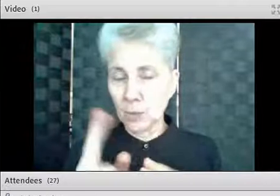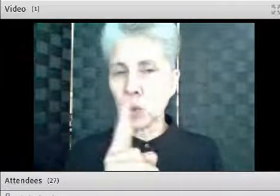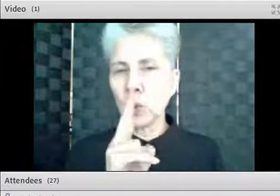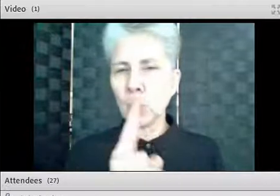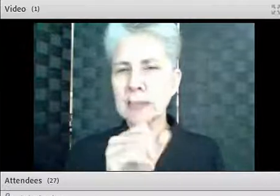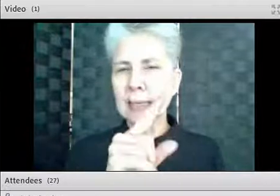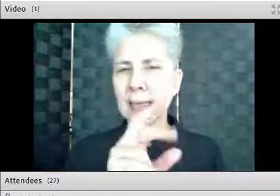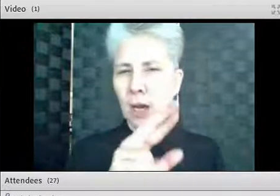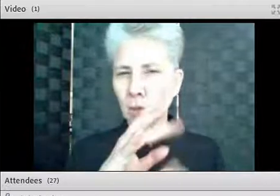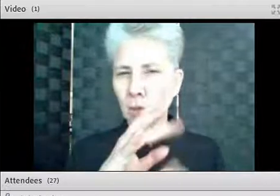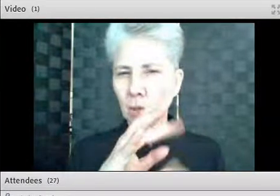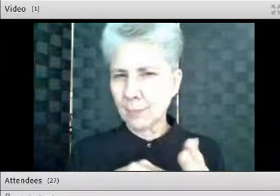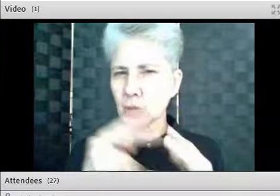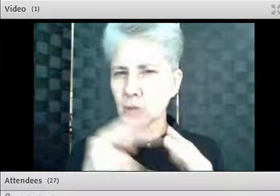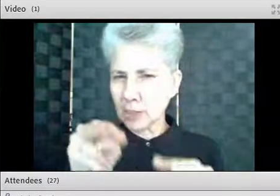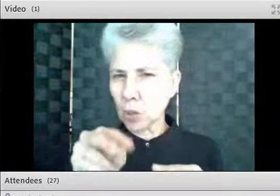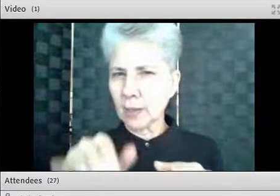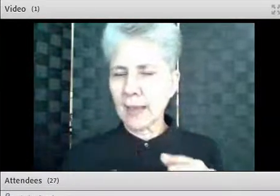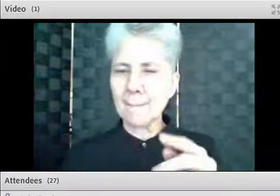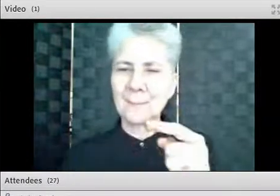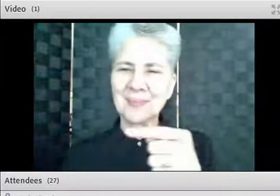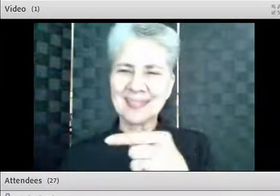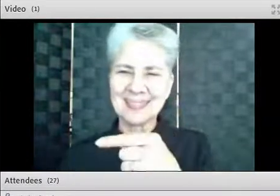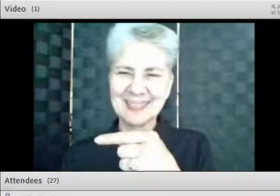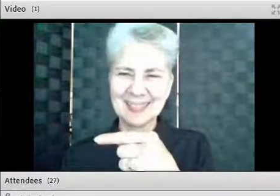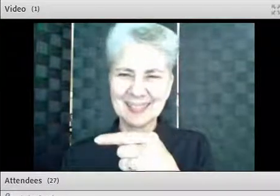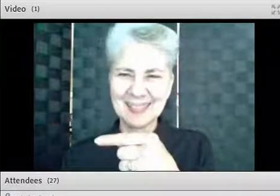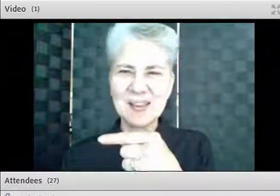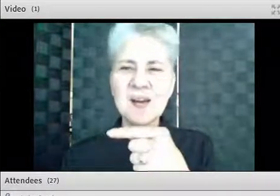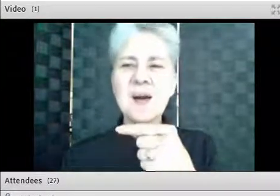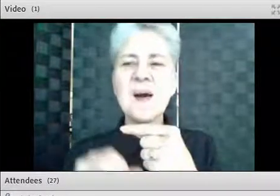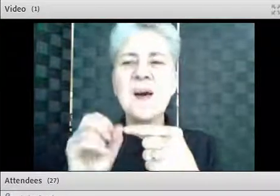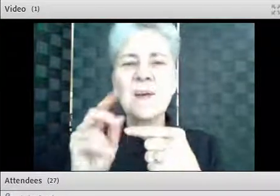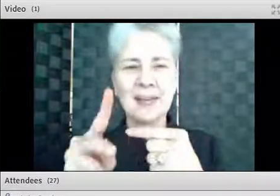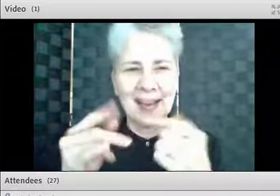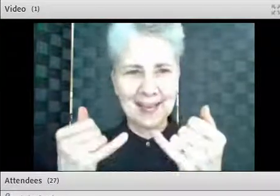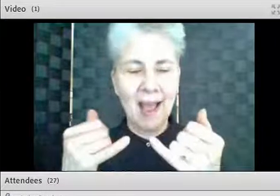so let's take a look, shall we? Okay, so that's it.